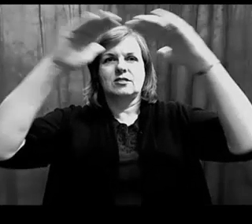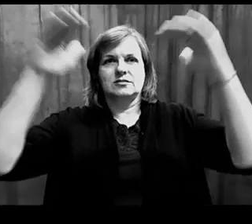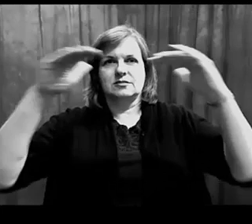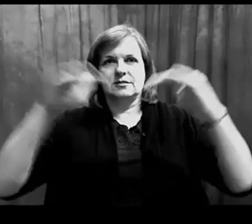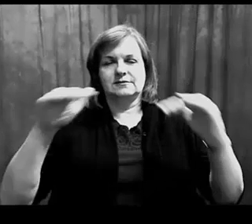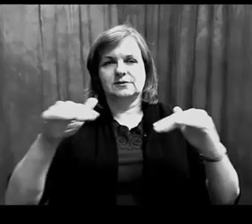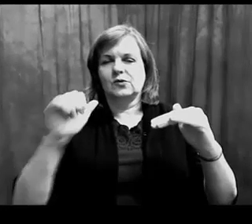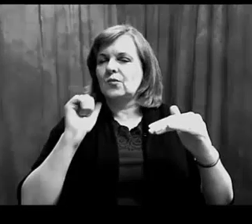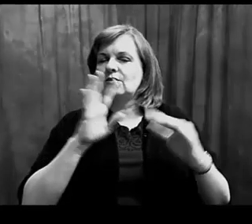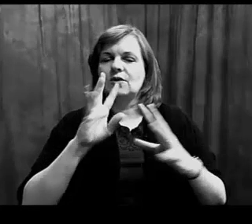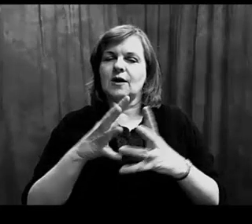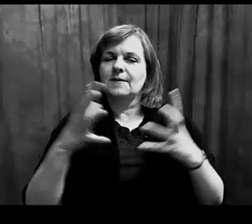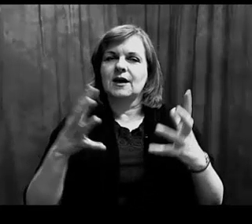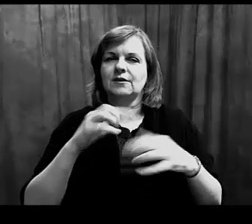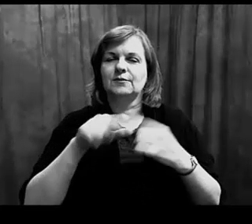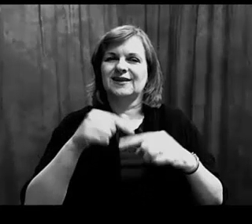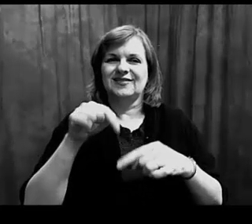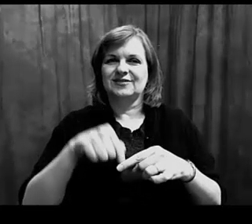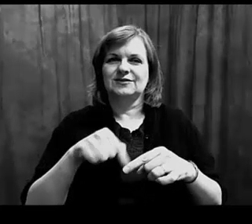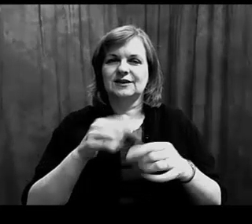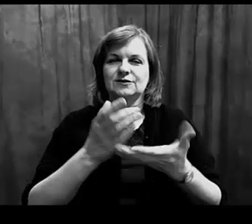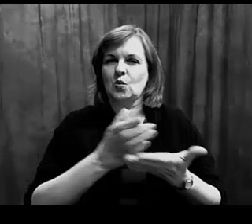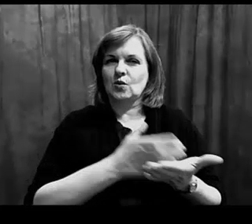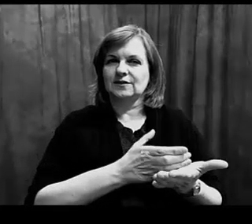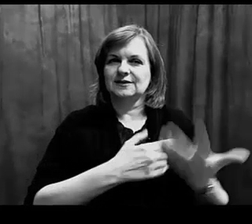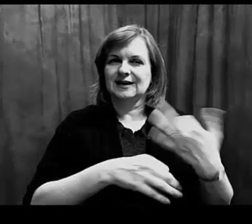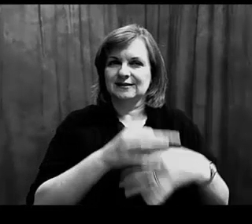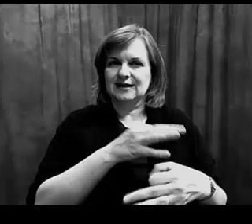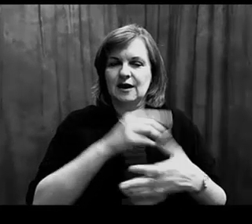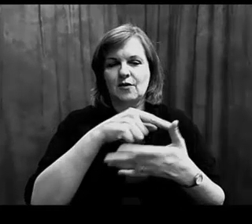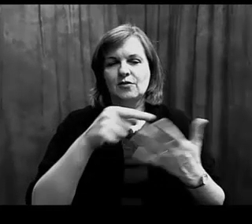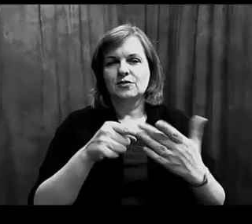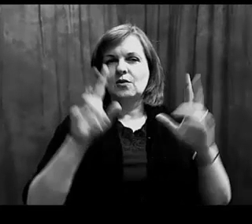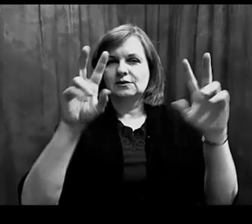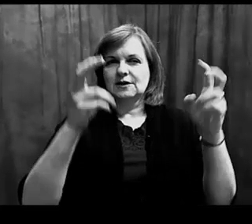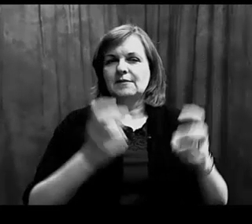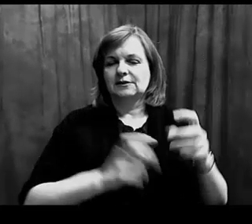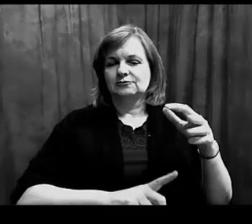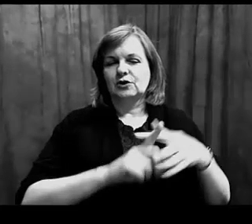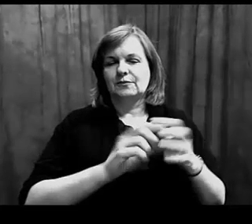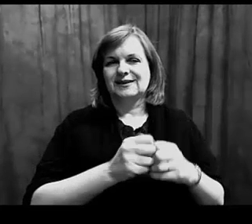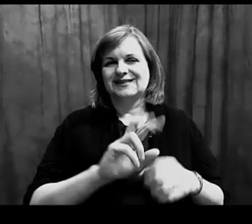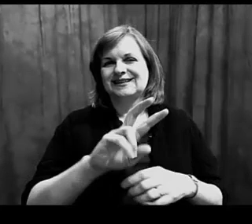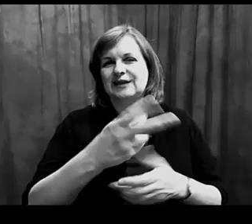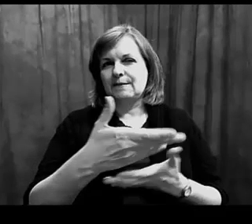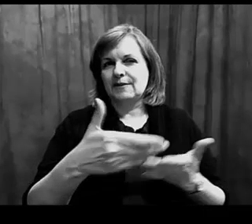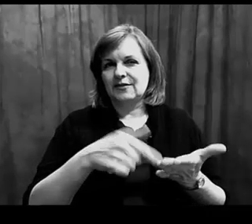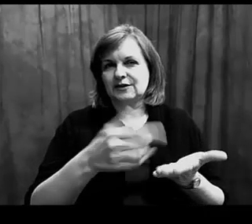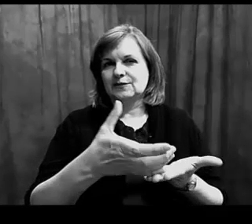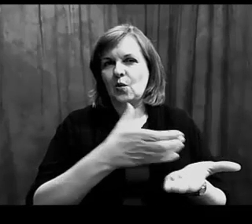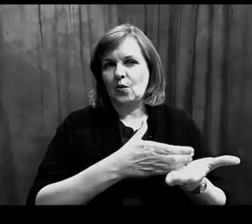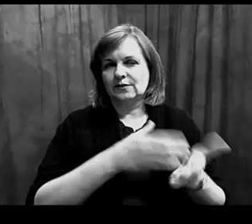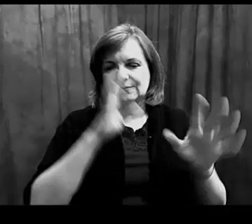biosphere ecosystem community population these are all very large scale mechanisms